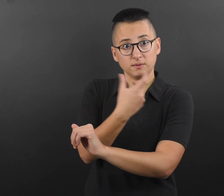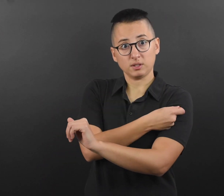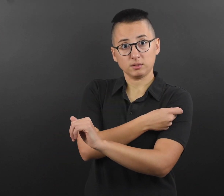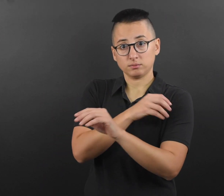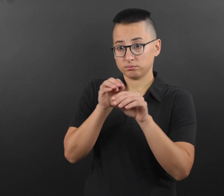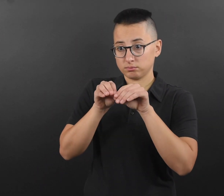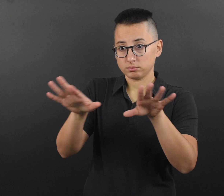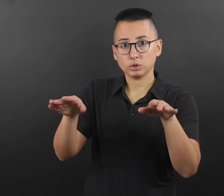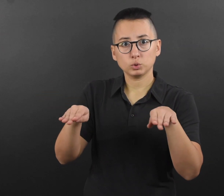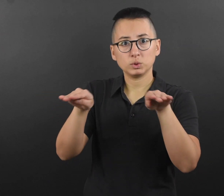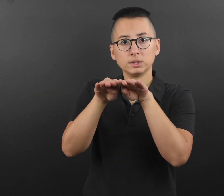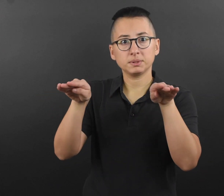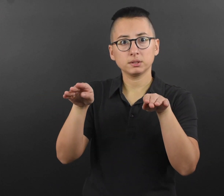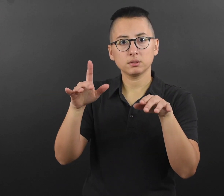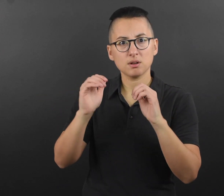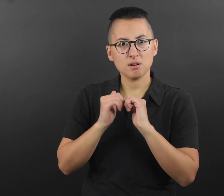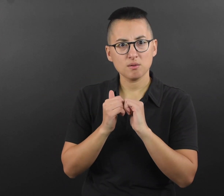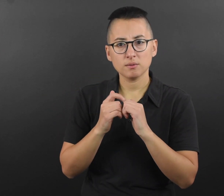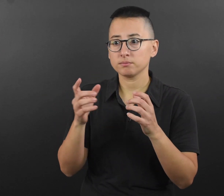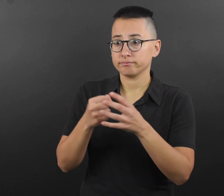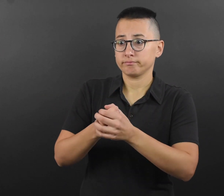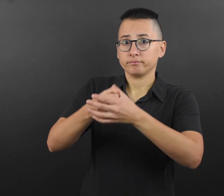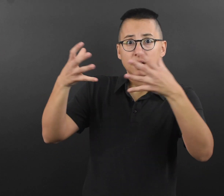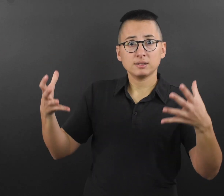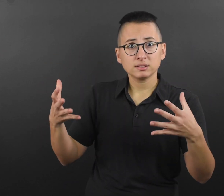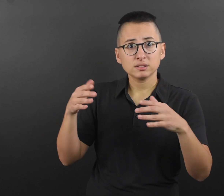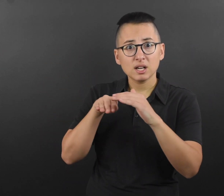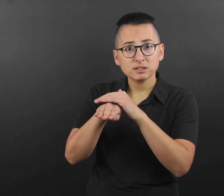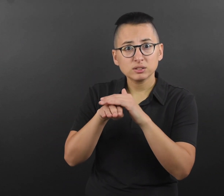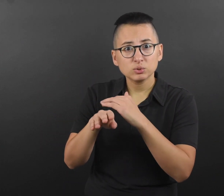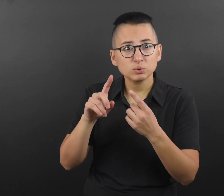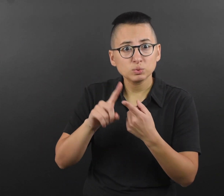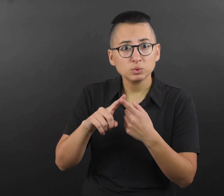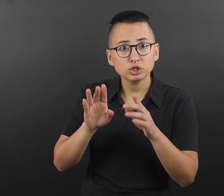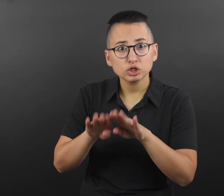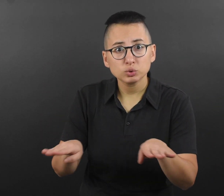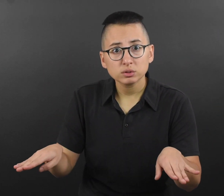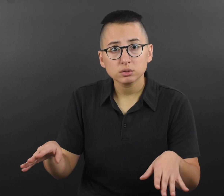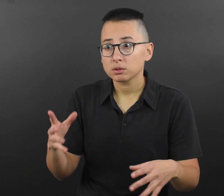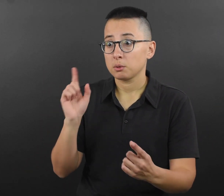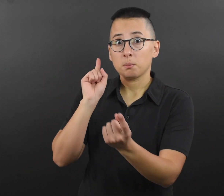To ensure equitable distribution of the vaccine, expand access to more children, and meet Minnesota